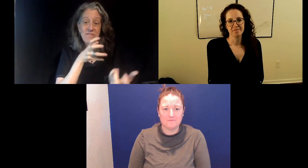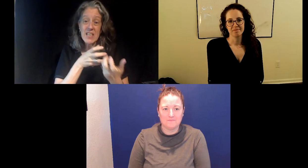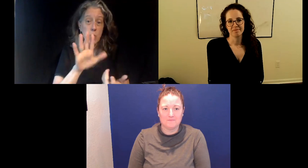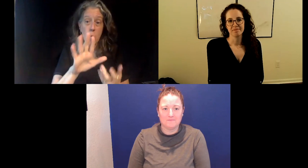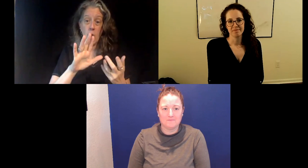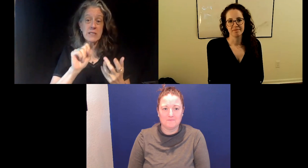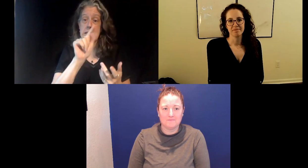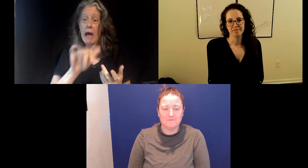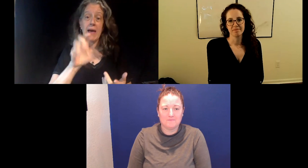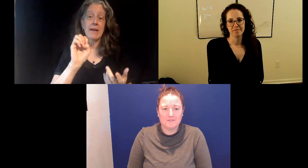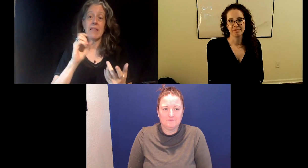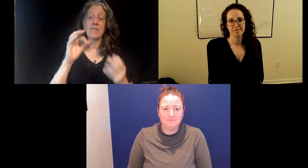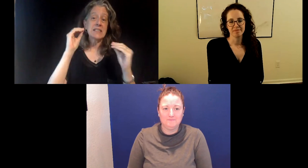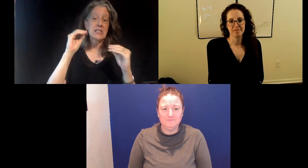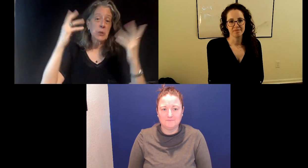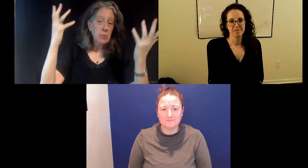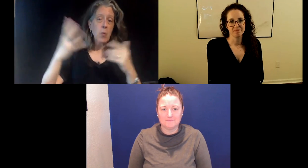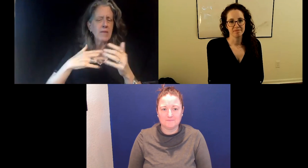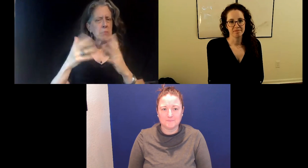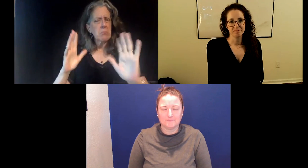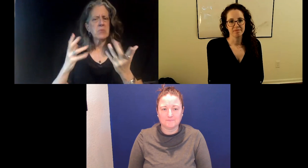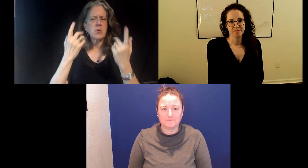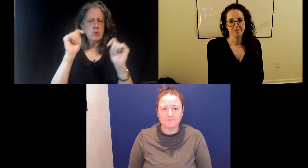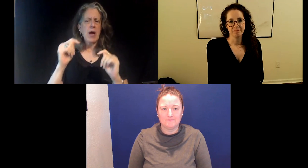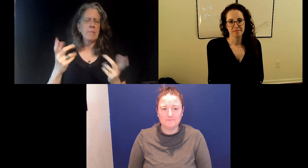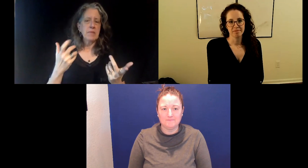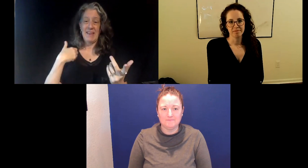we don't want you to try to be a master at them all but you know like we don't we don't